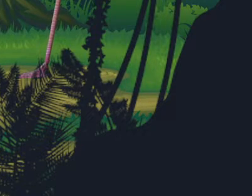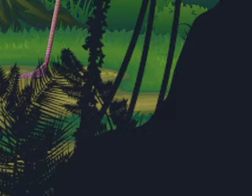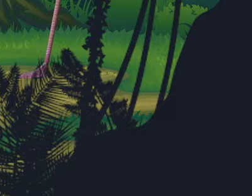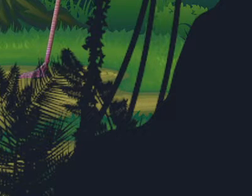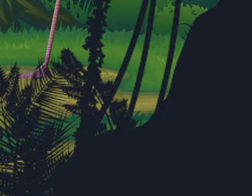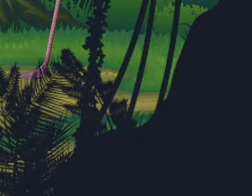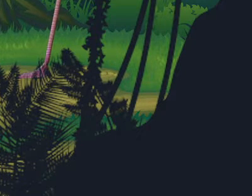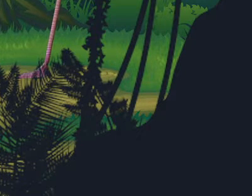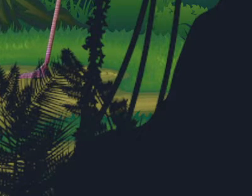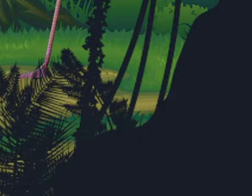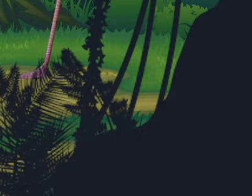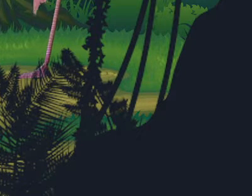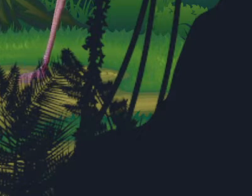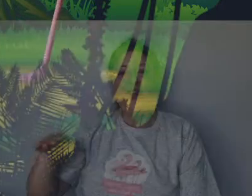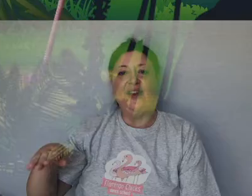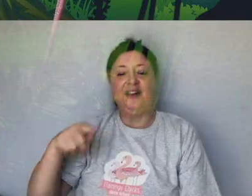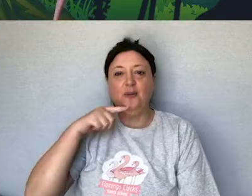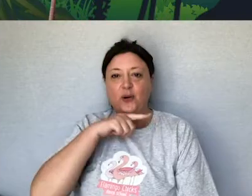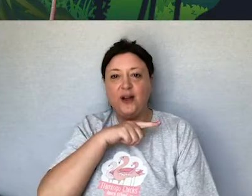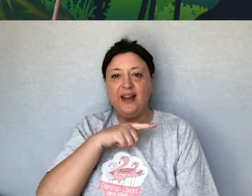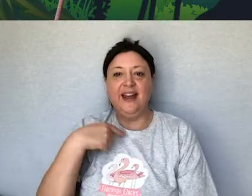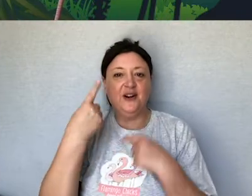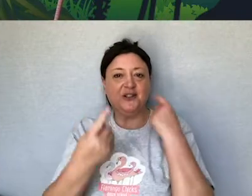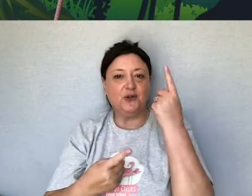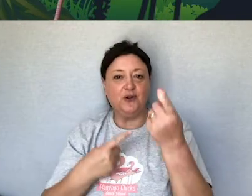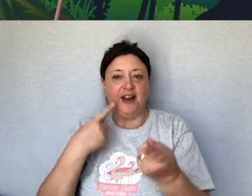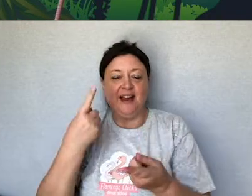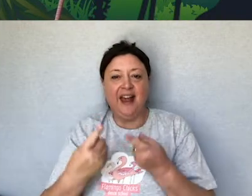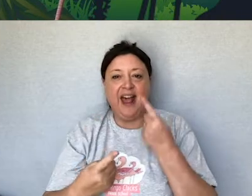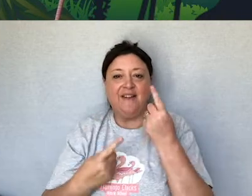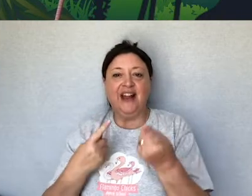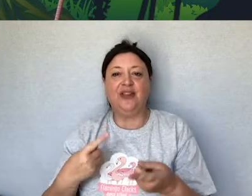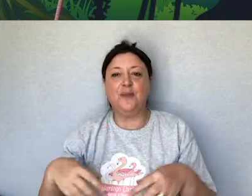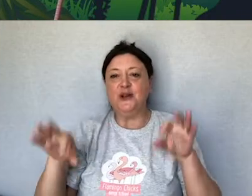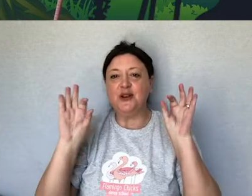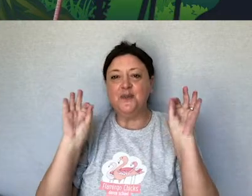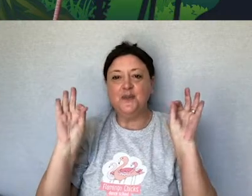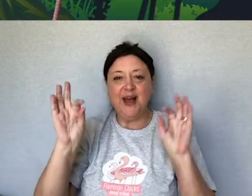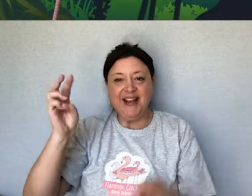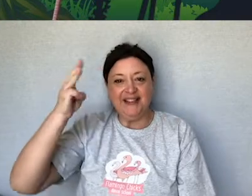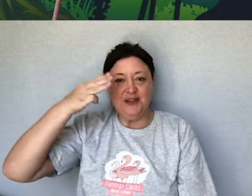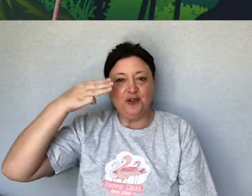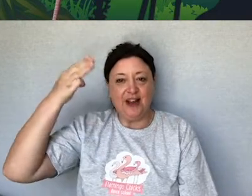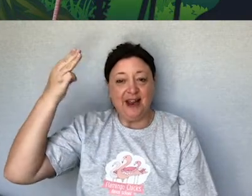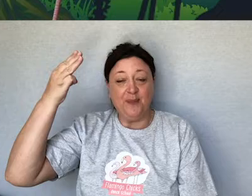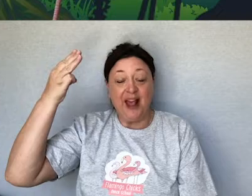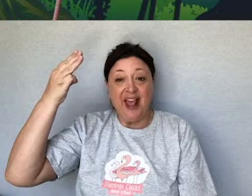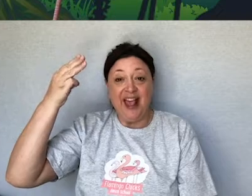very good! And now the little boy in our story, having had the most amazing dream